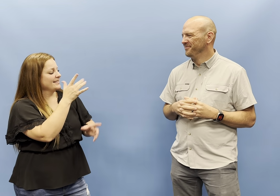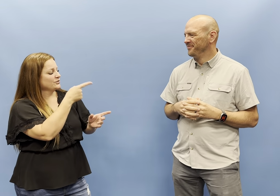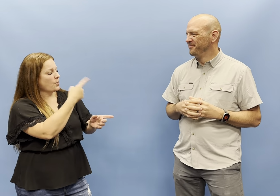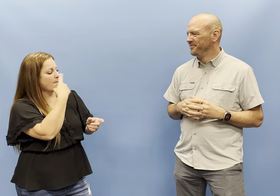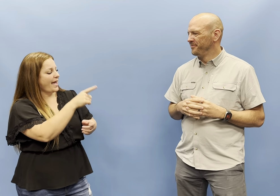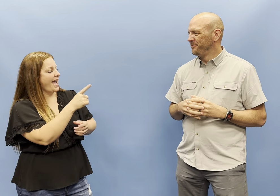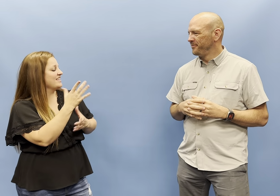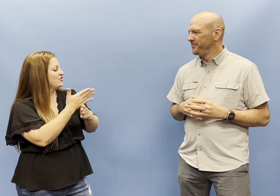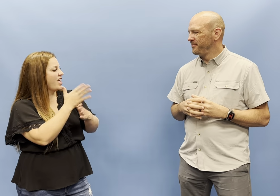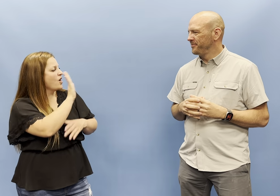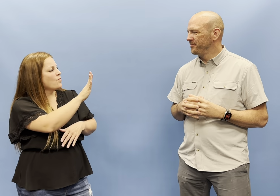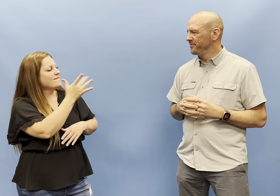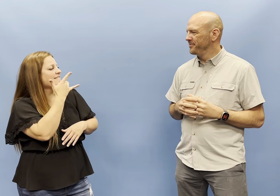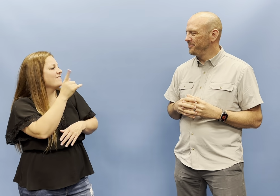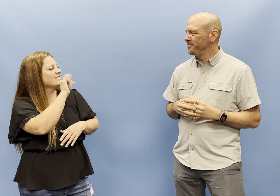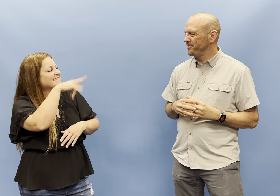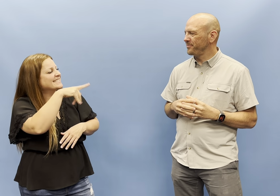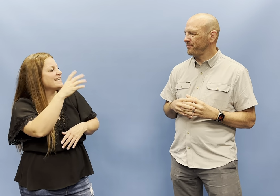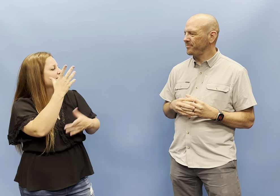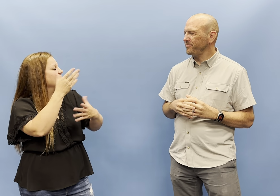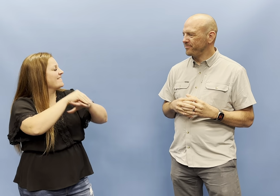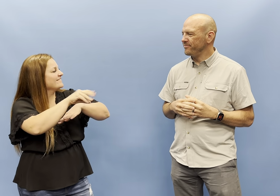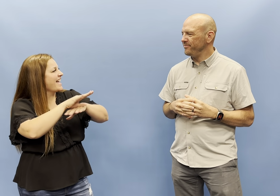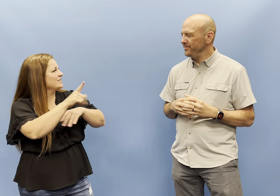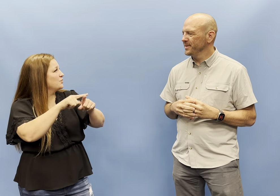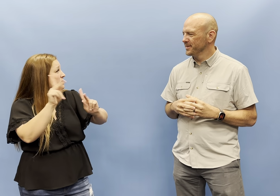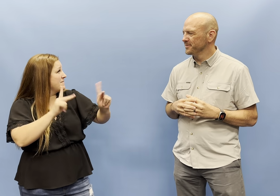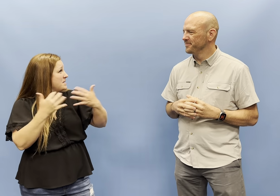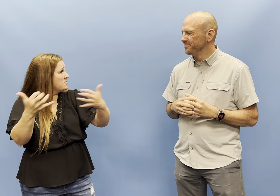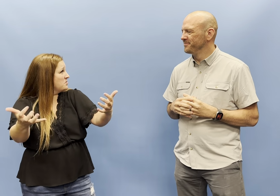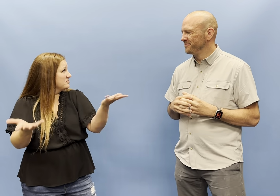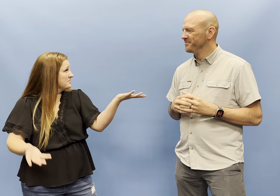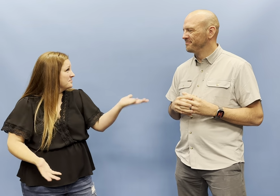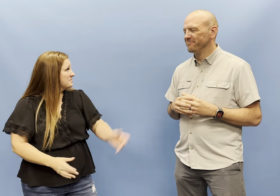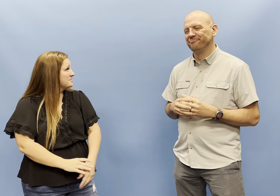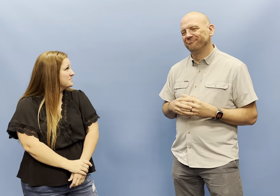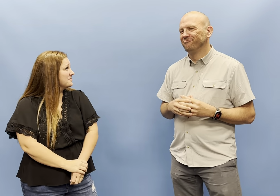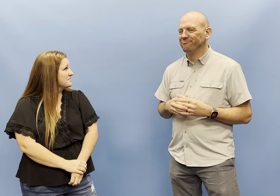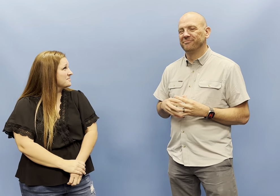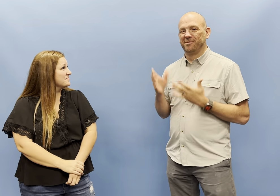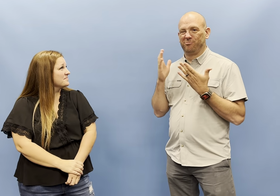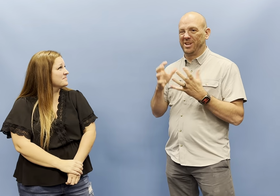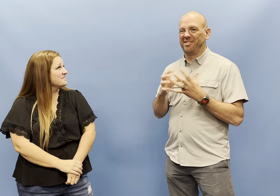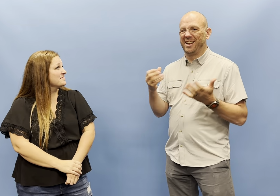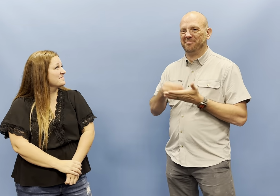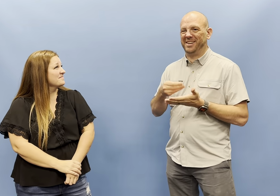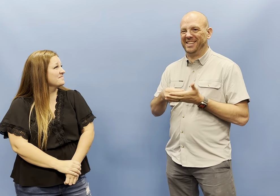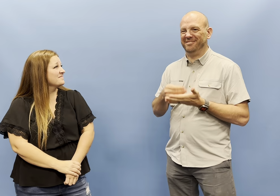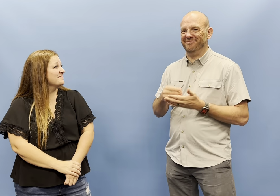Do you mind sharing your favorite tips and advice to the people (audience)? Bring a lot of money.